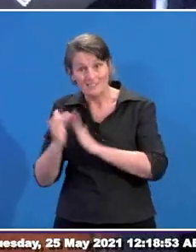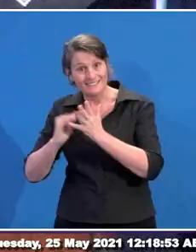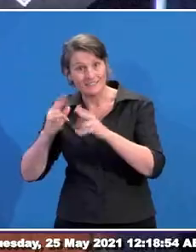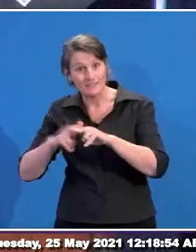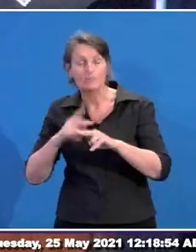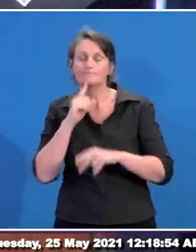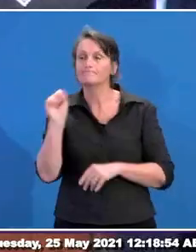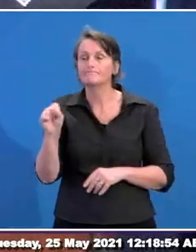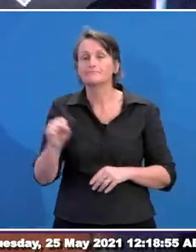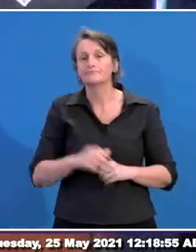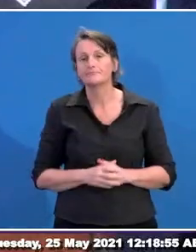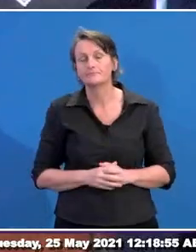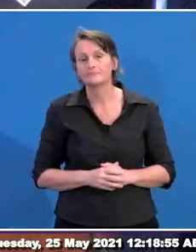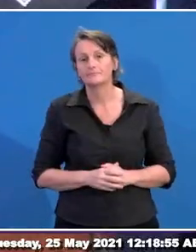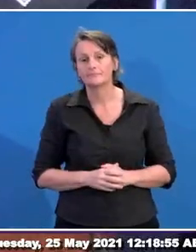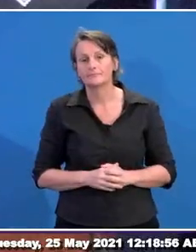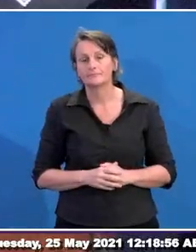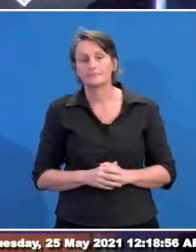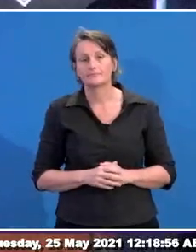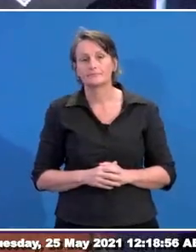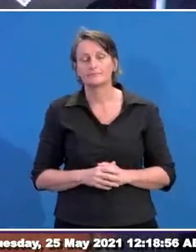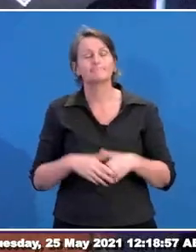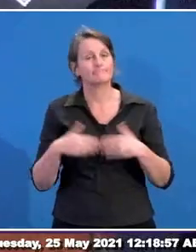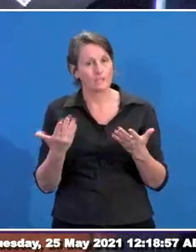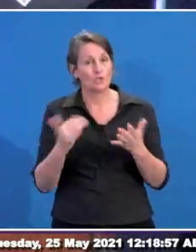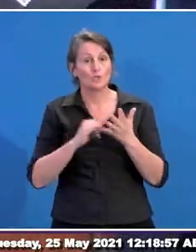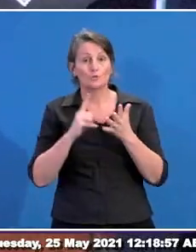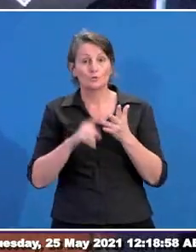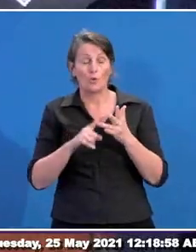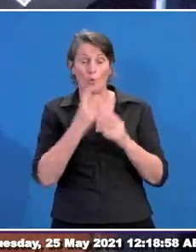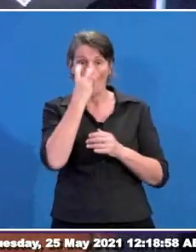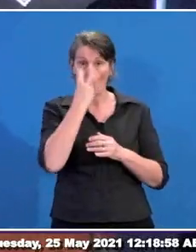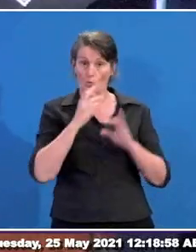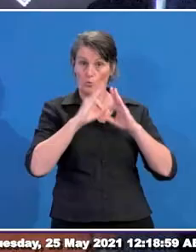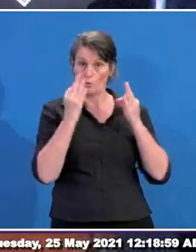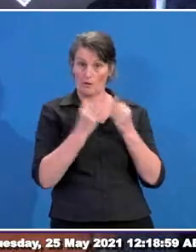So, when the transition occurred, were you aware that Sunnyfield